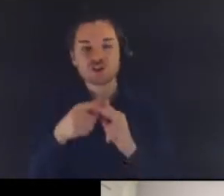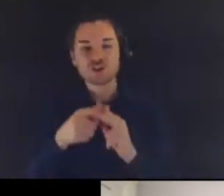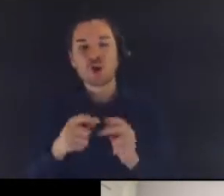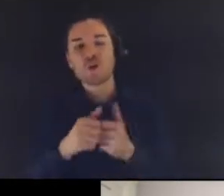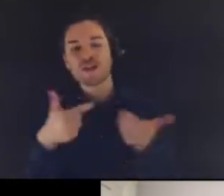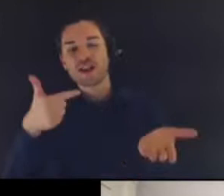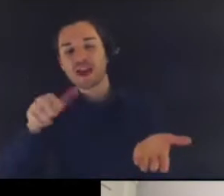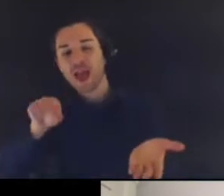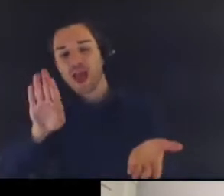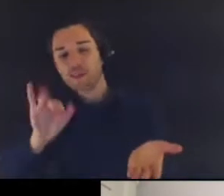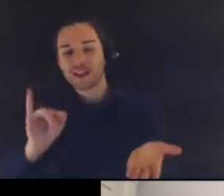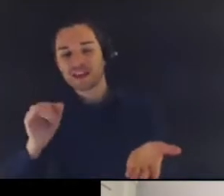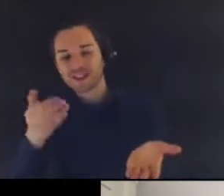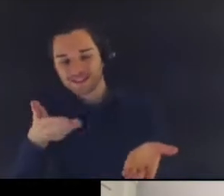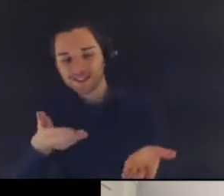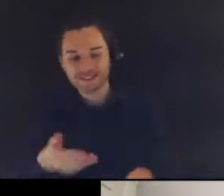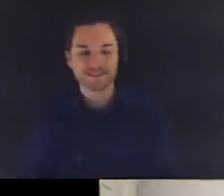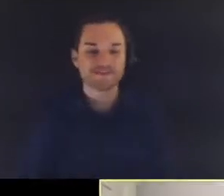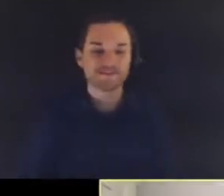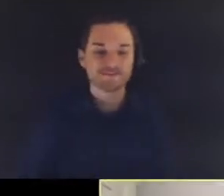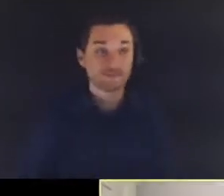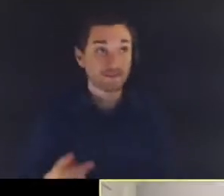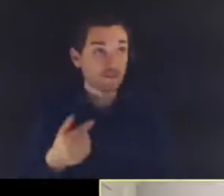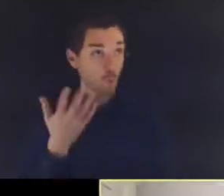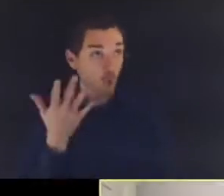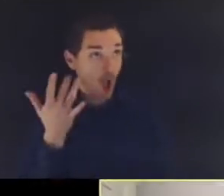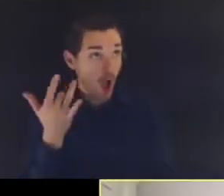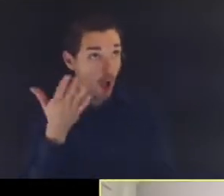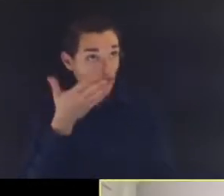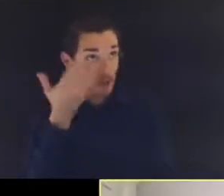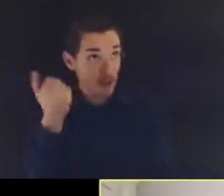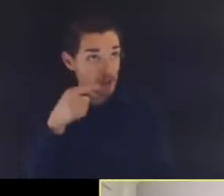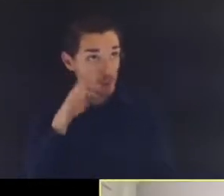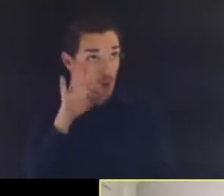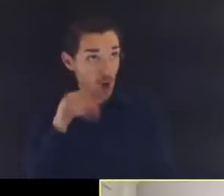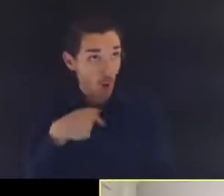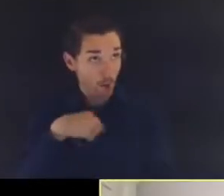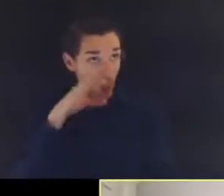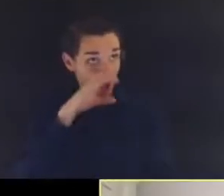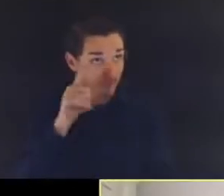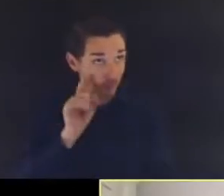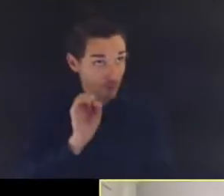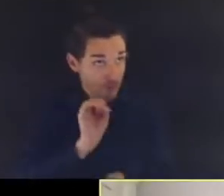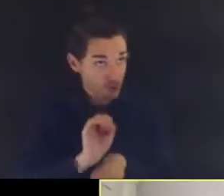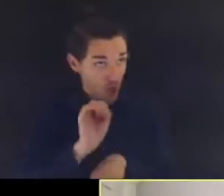Is it because you know I m looking for jobs and that this is on the top of my mind every